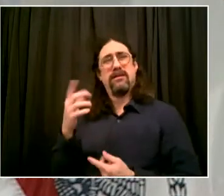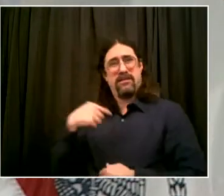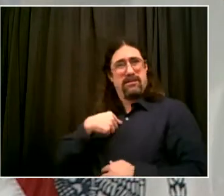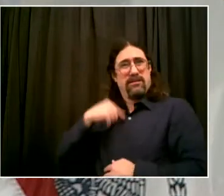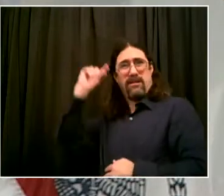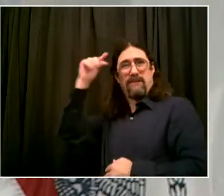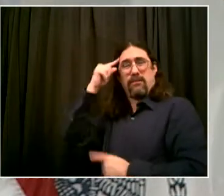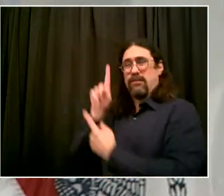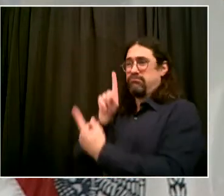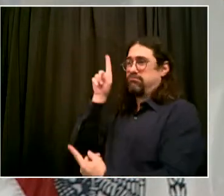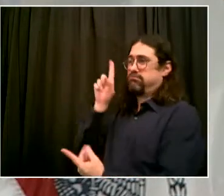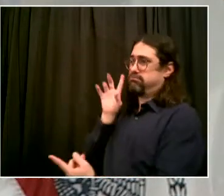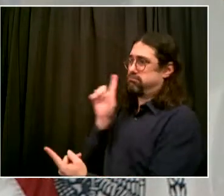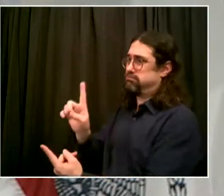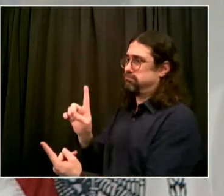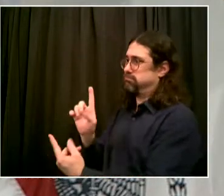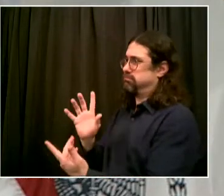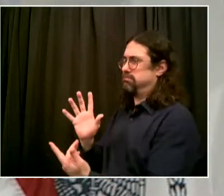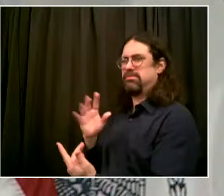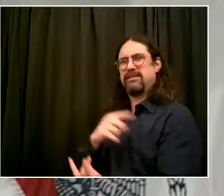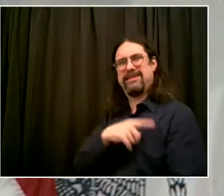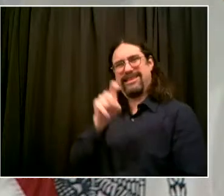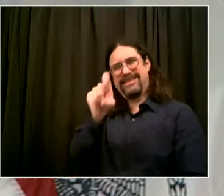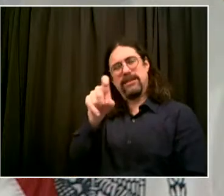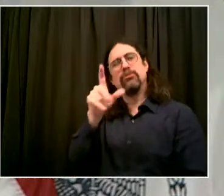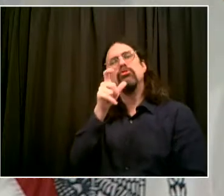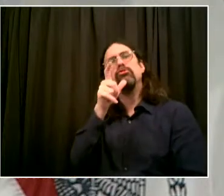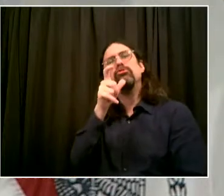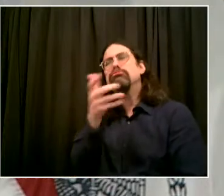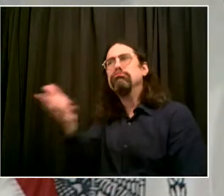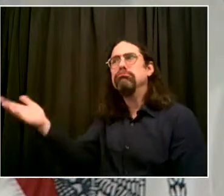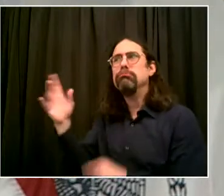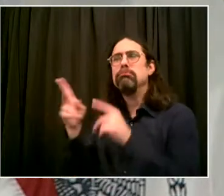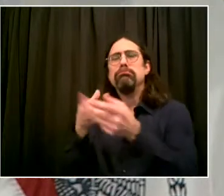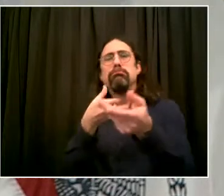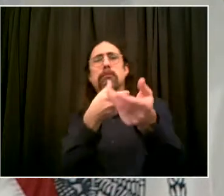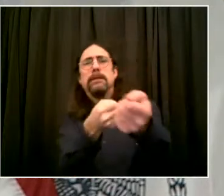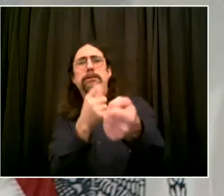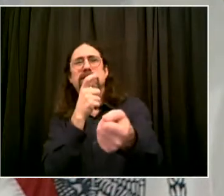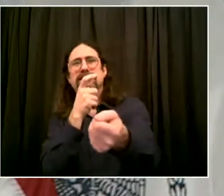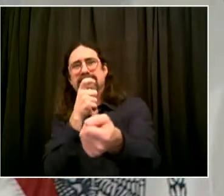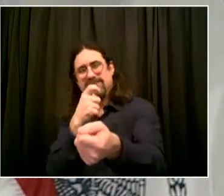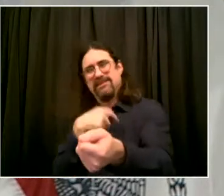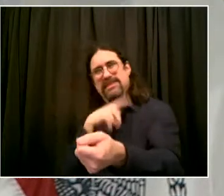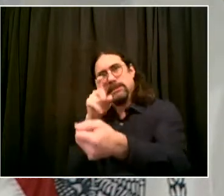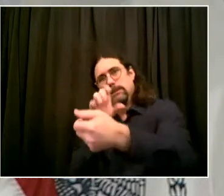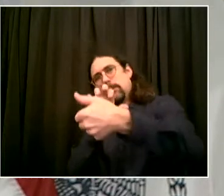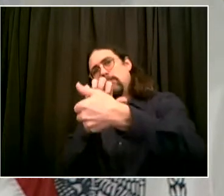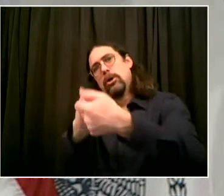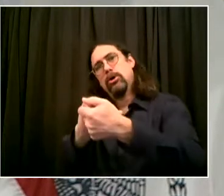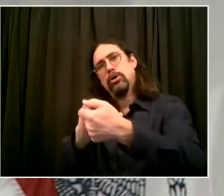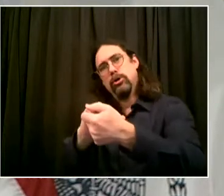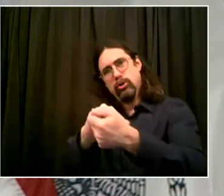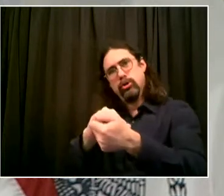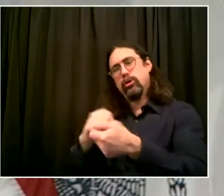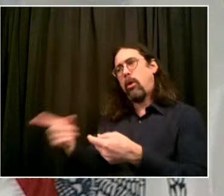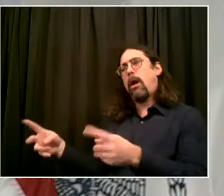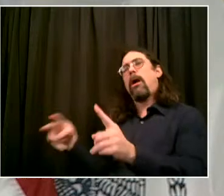TRUST GETTING THE VACCINE AND THAT'S GOING TO ENCOURAGE THEM. IT WILL TAKE SOME TIME BUT IT CREATES A VIRTUOUS CYCLCLE WHEN THINGS MOVE FORWARD.